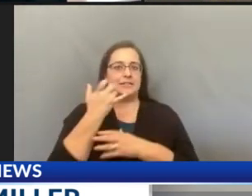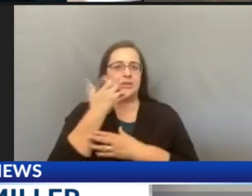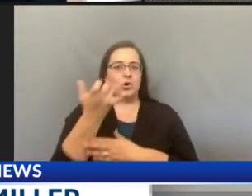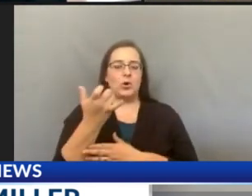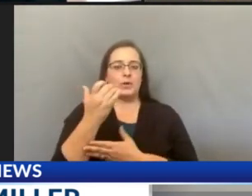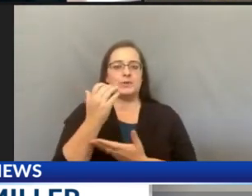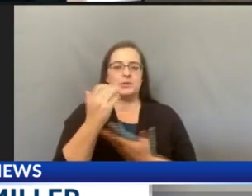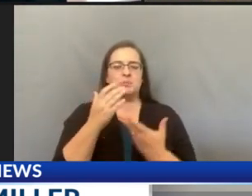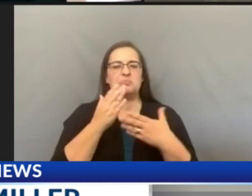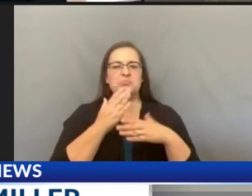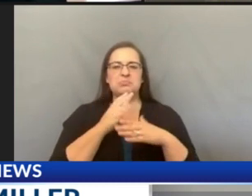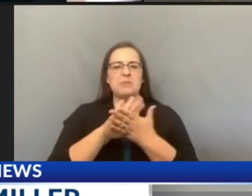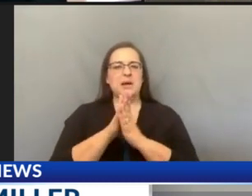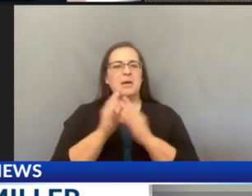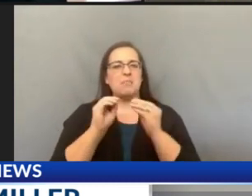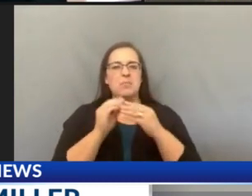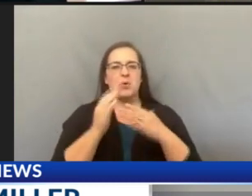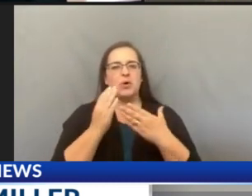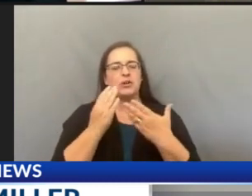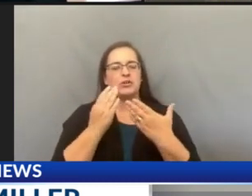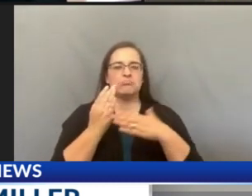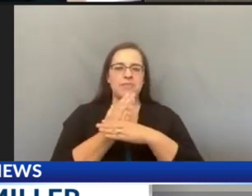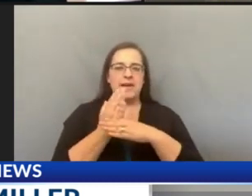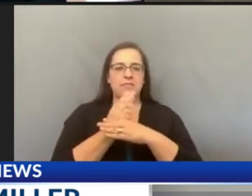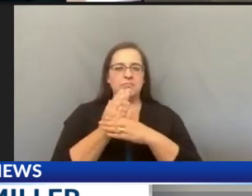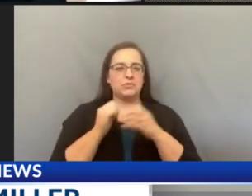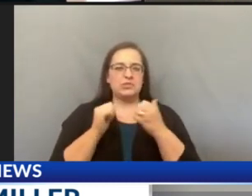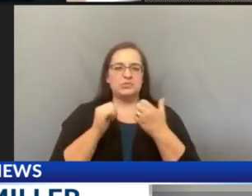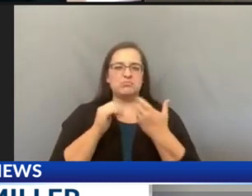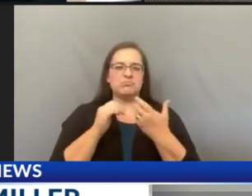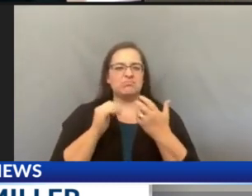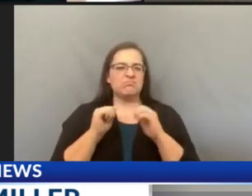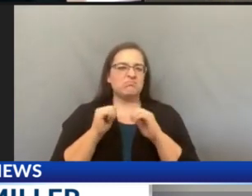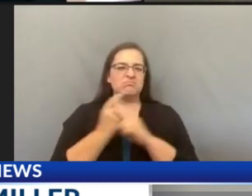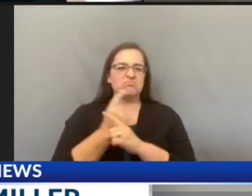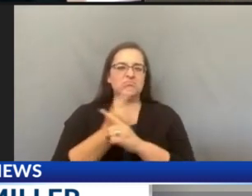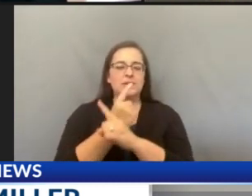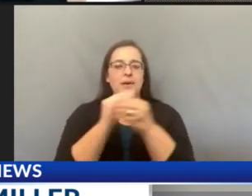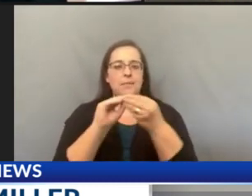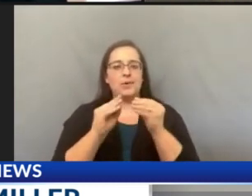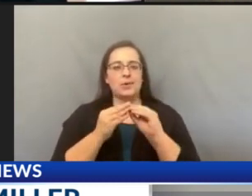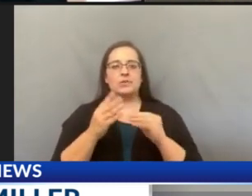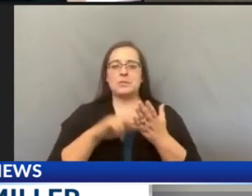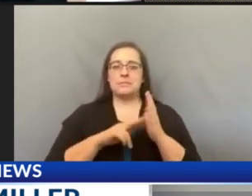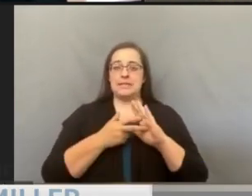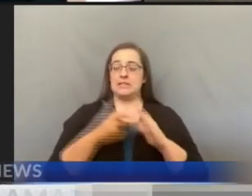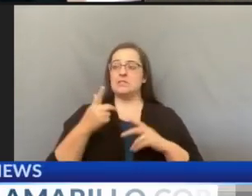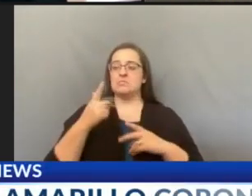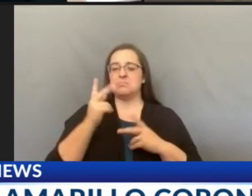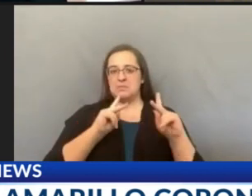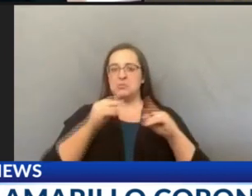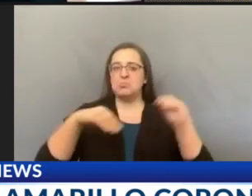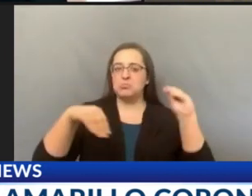MILLER. PUBLIC SAFETY CALLS FOR SERVICE FOR POLICE FIRE AND AMBULANCE SERVICES ARE TRAINING